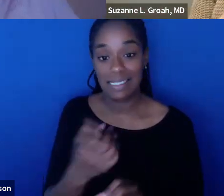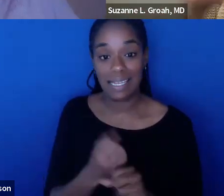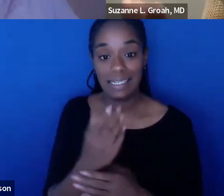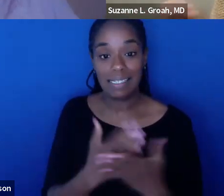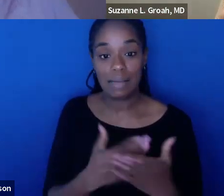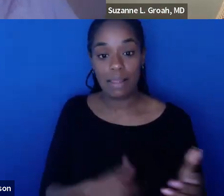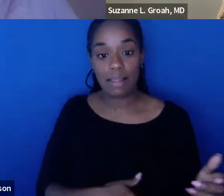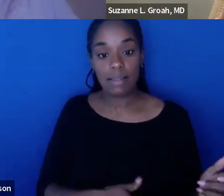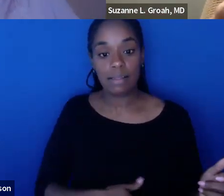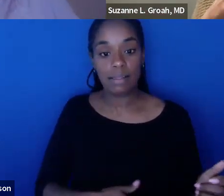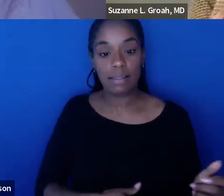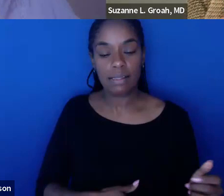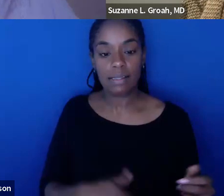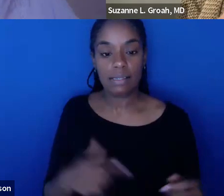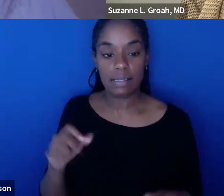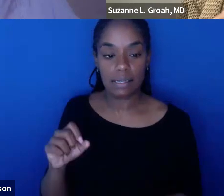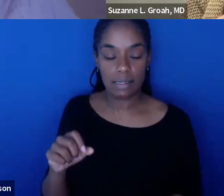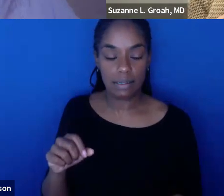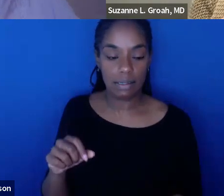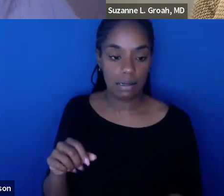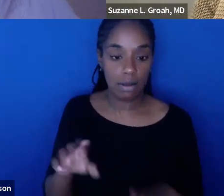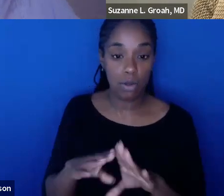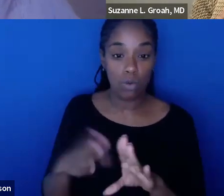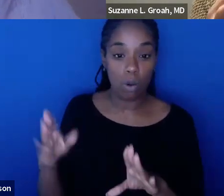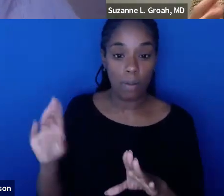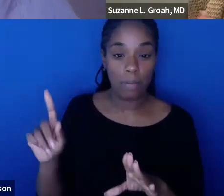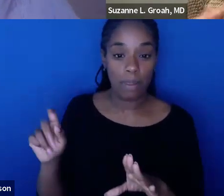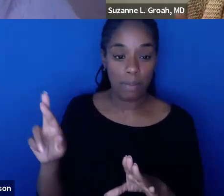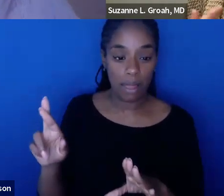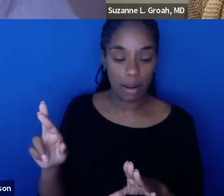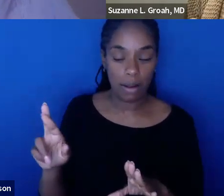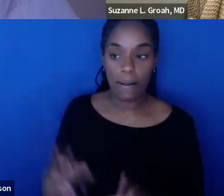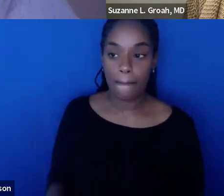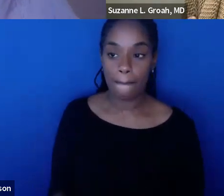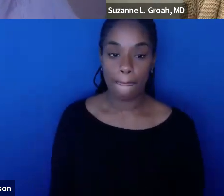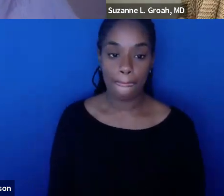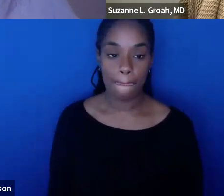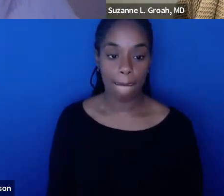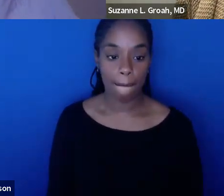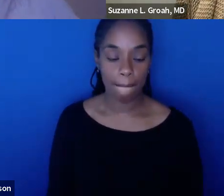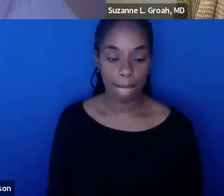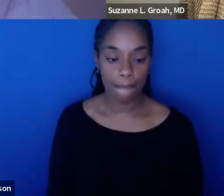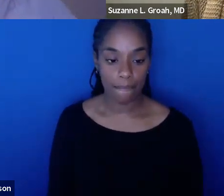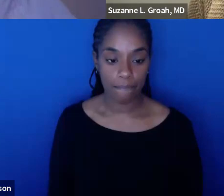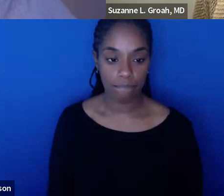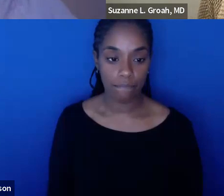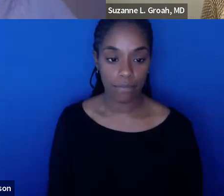and you sort of open up the bladder when the bladder is really contracted down. And again, a lot of these procedures are done for whatever reason, we think